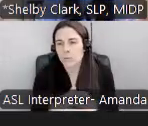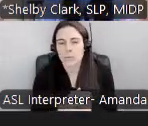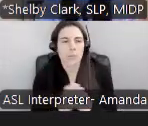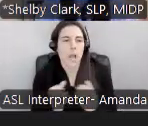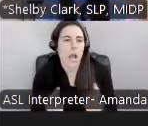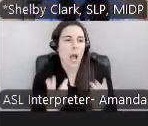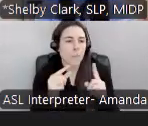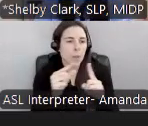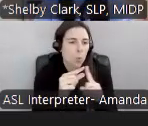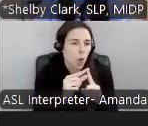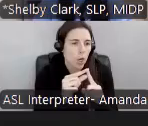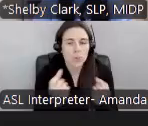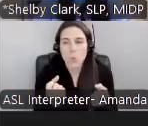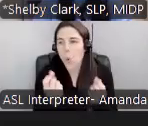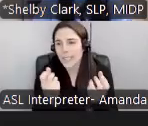they have it, it won't function.